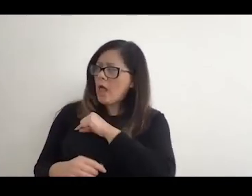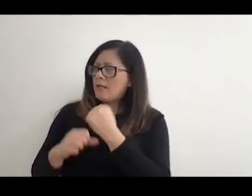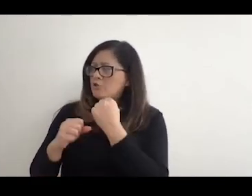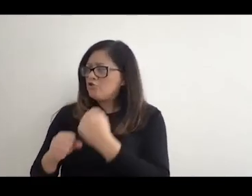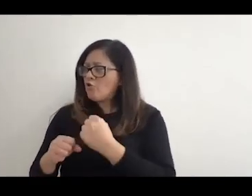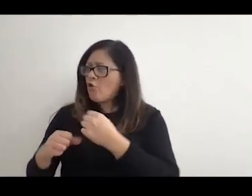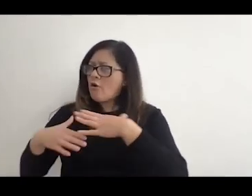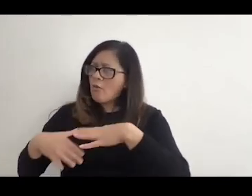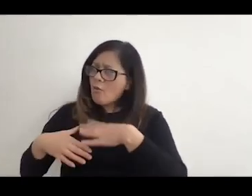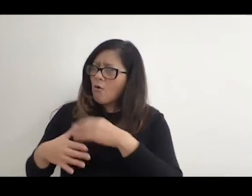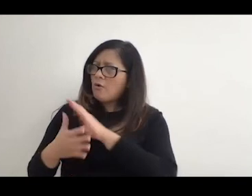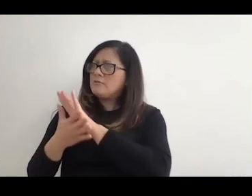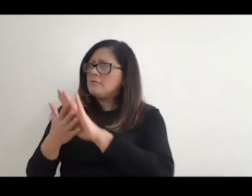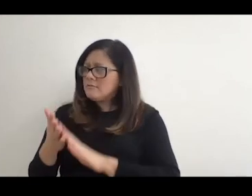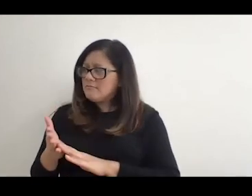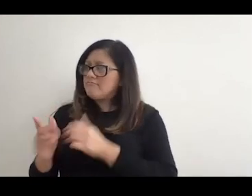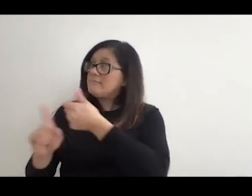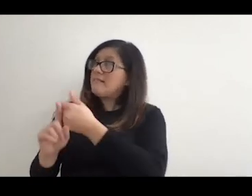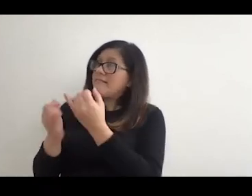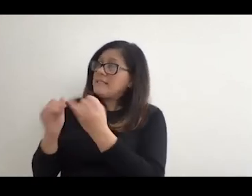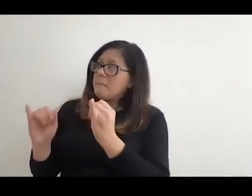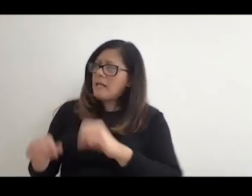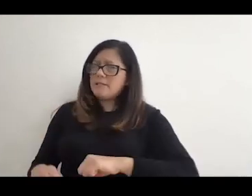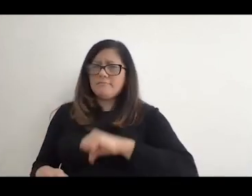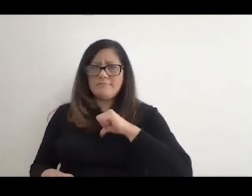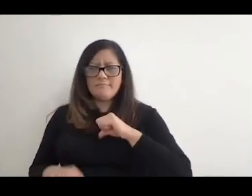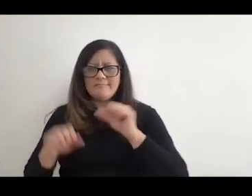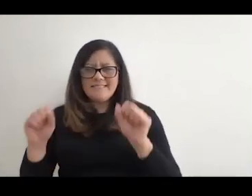independence and dignity as possible? And that's I always kind of like if you